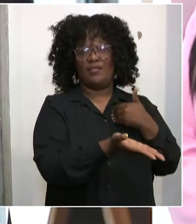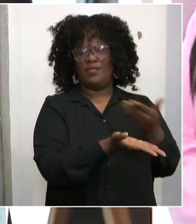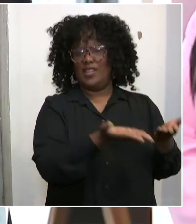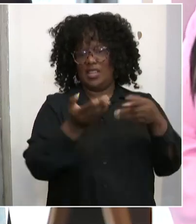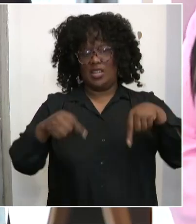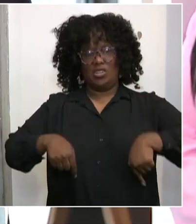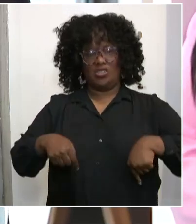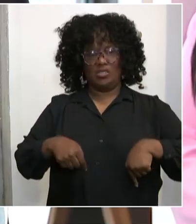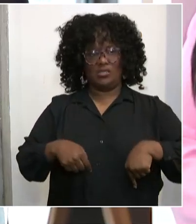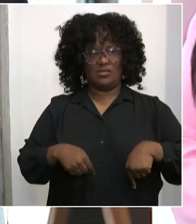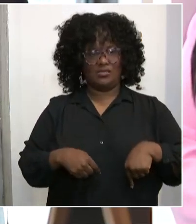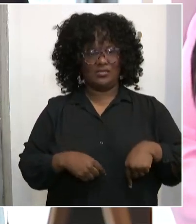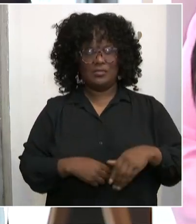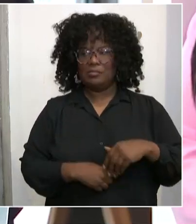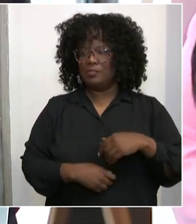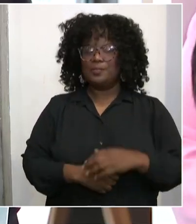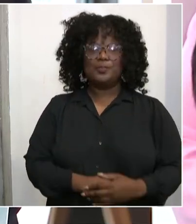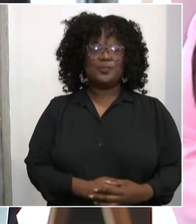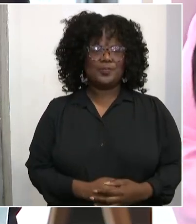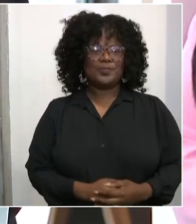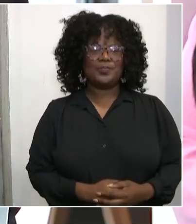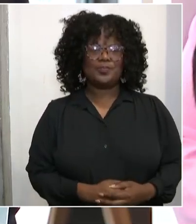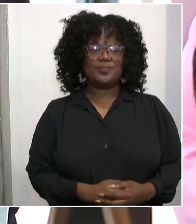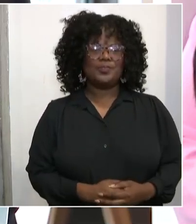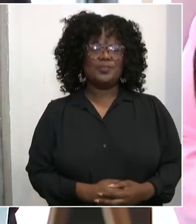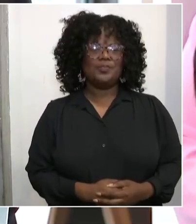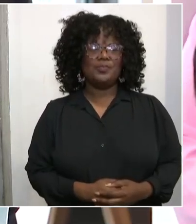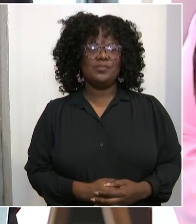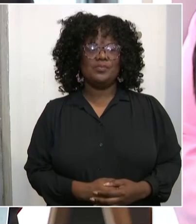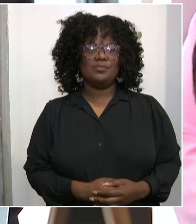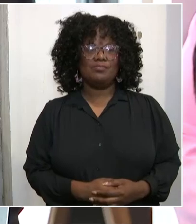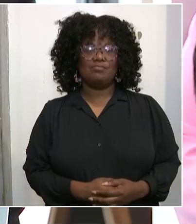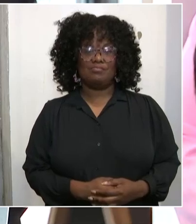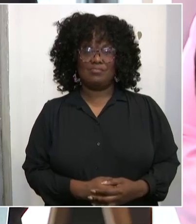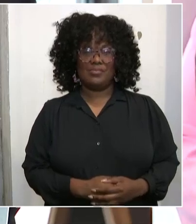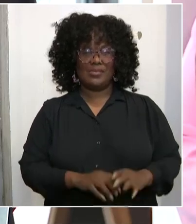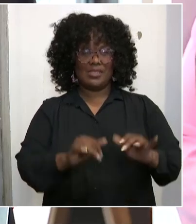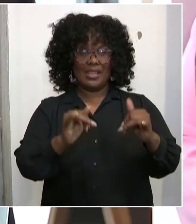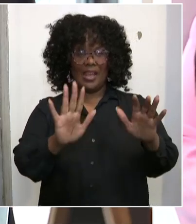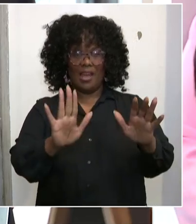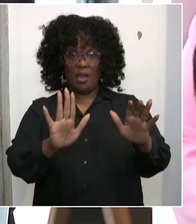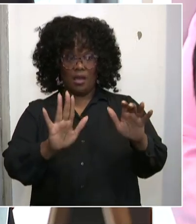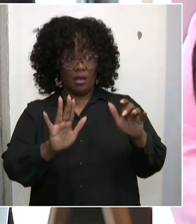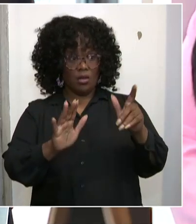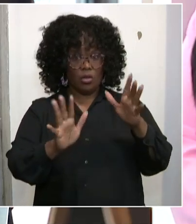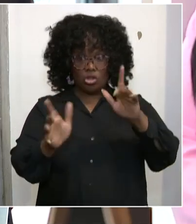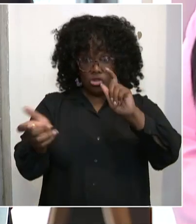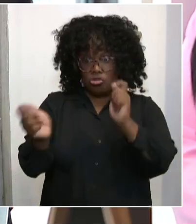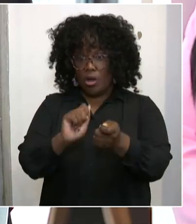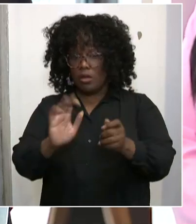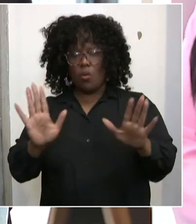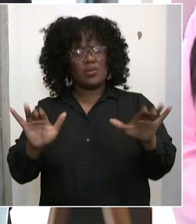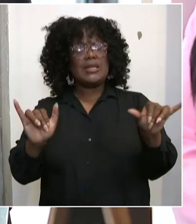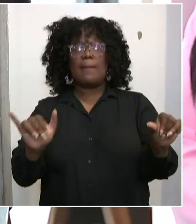that won't change. We've done this for every single event, uh, since I've been here uh we always make sure that there is a visible presence,